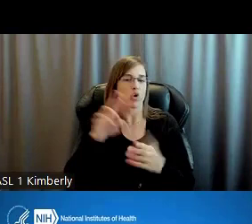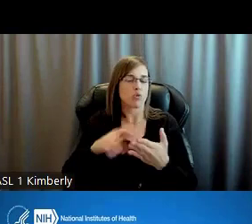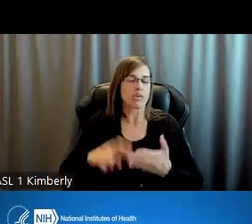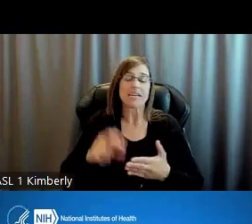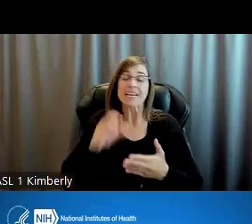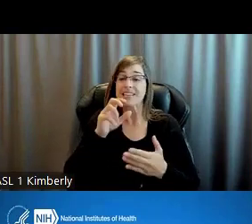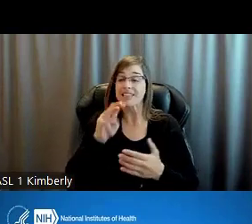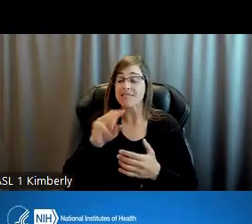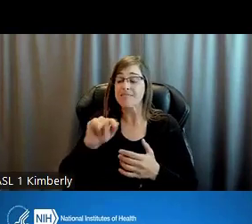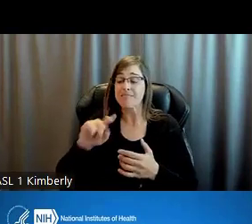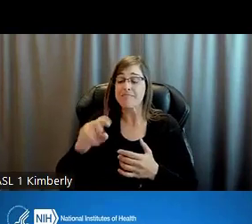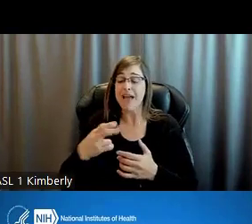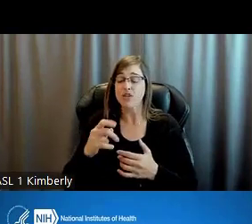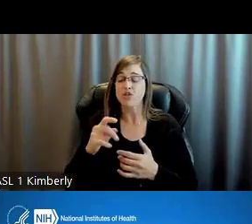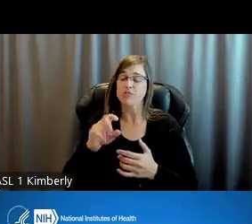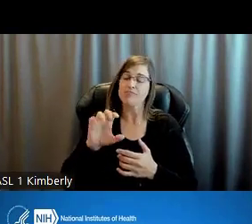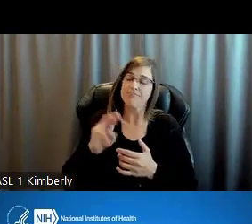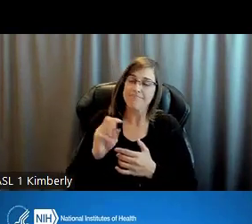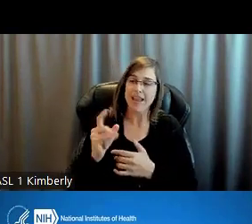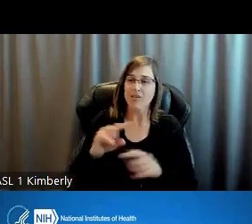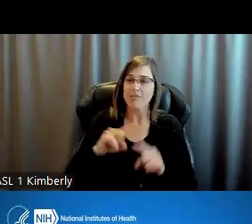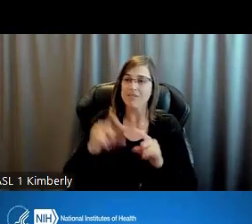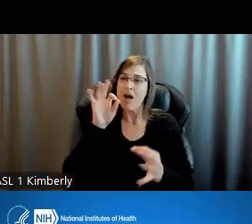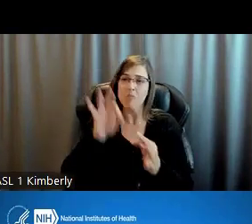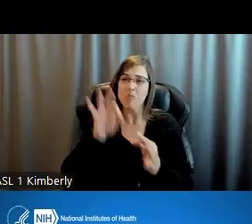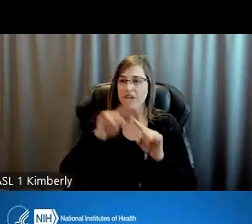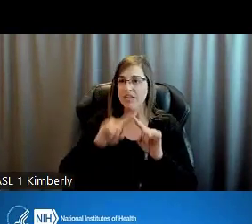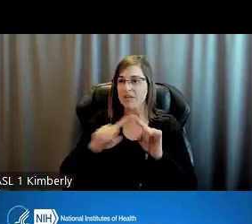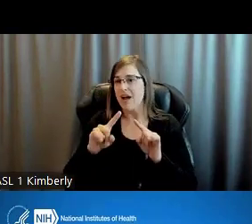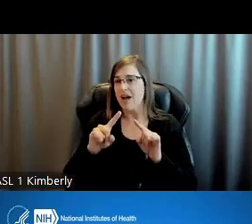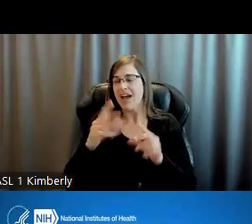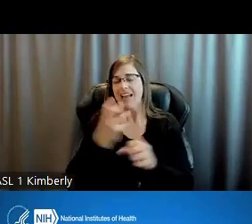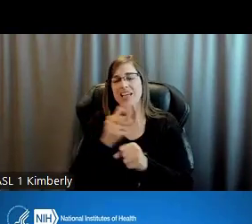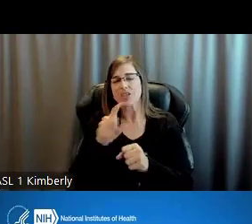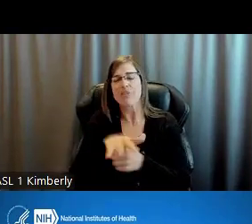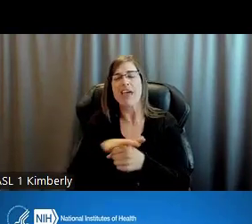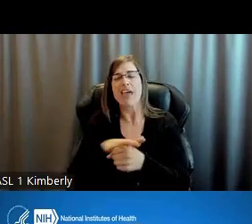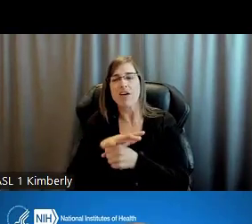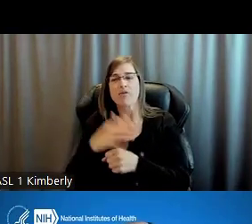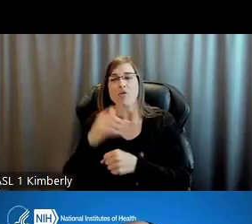But it gets you in the ballpark of people who might be best able to handle your area of research.